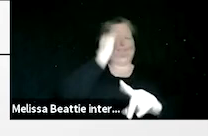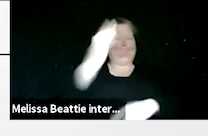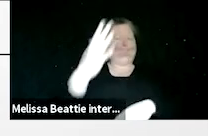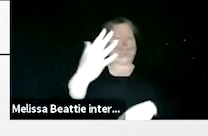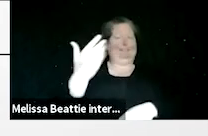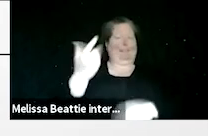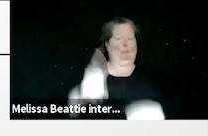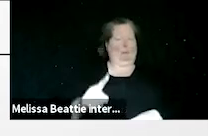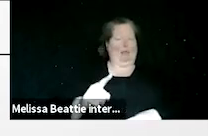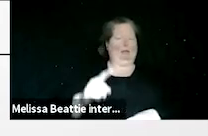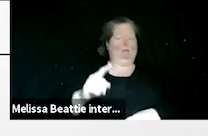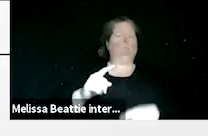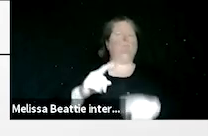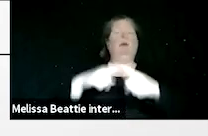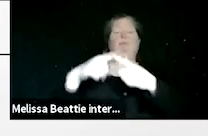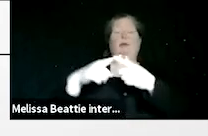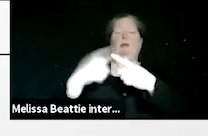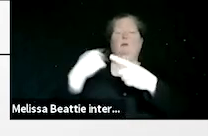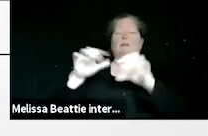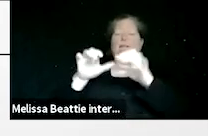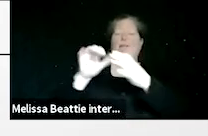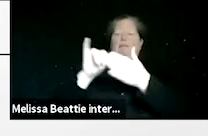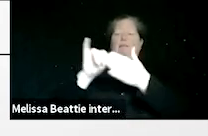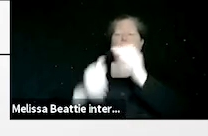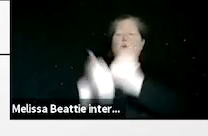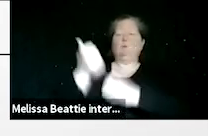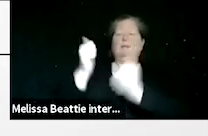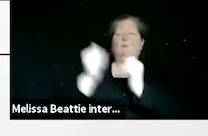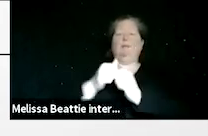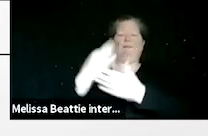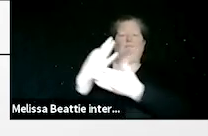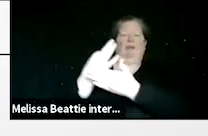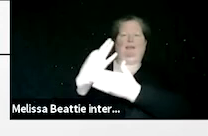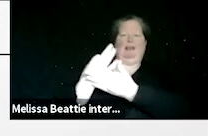Ben Woelk: We did most of this within finance administration which is was around 900 people